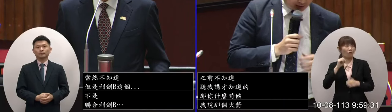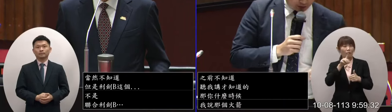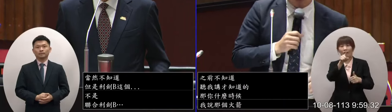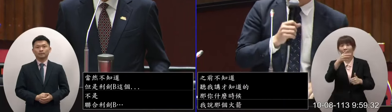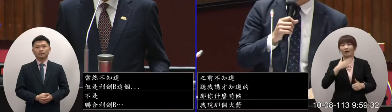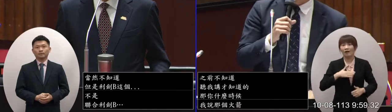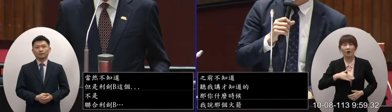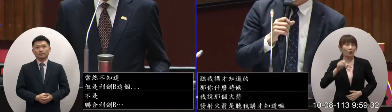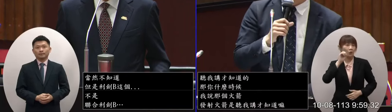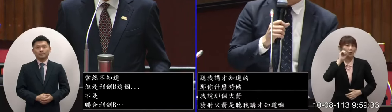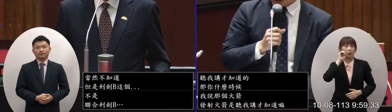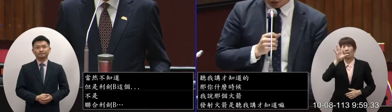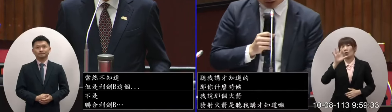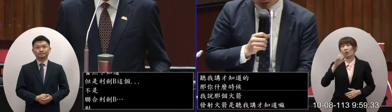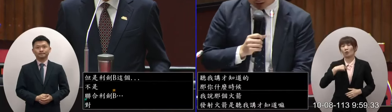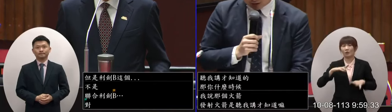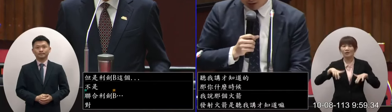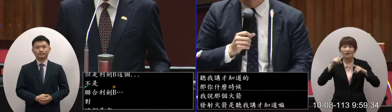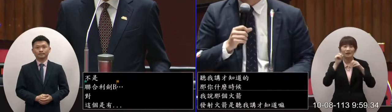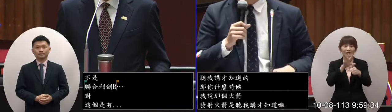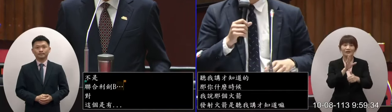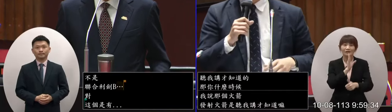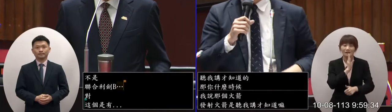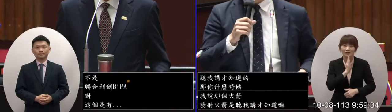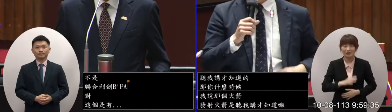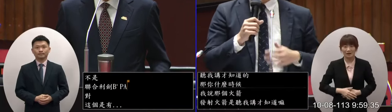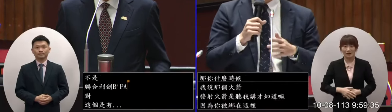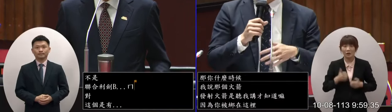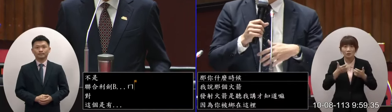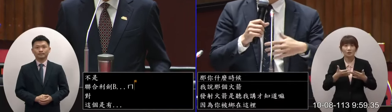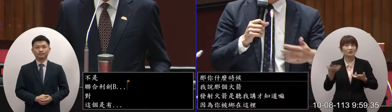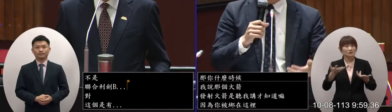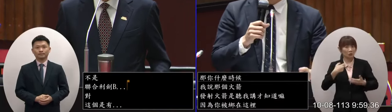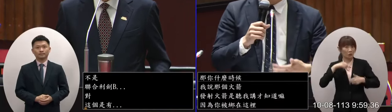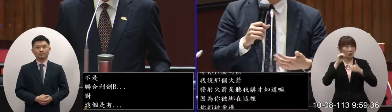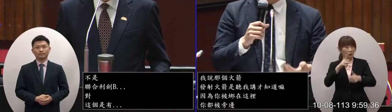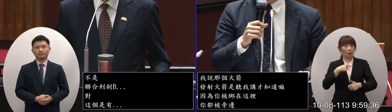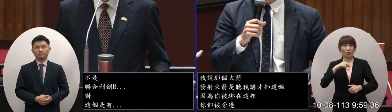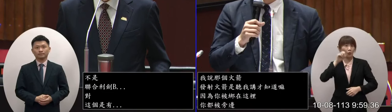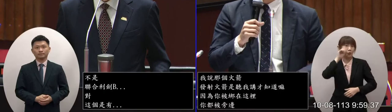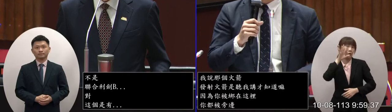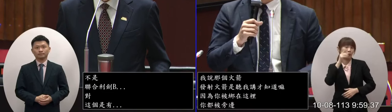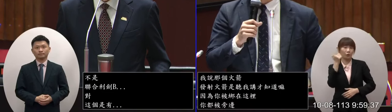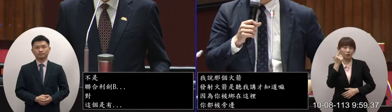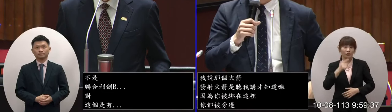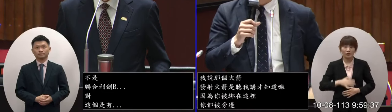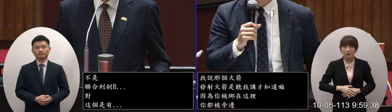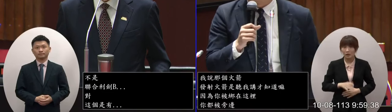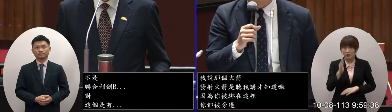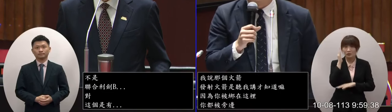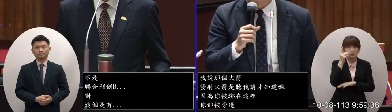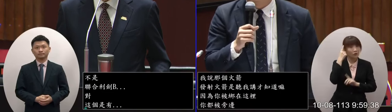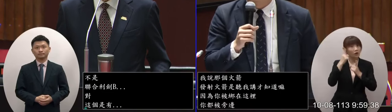to be the one to tell you this important message. So what do you say? We also have relevant response measures, but we can’t say.